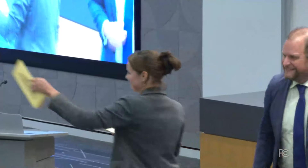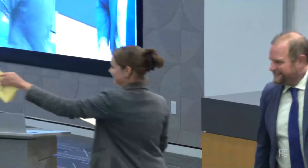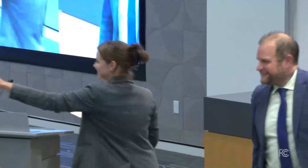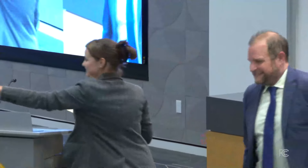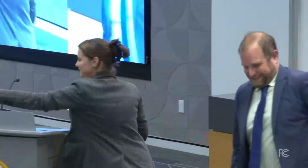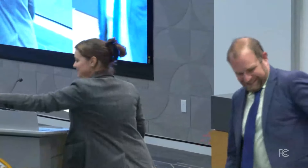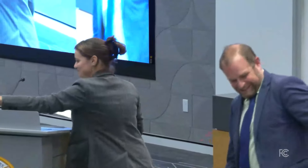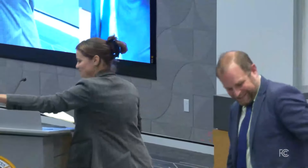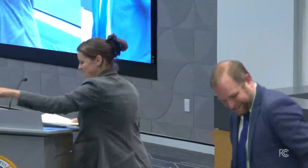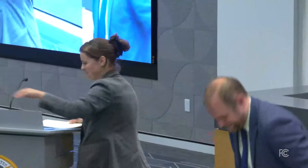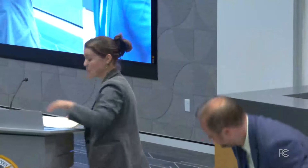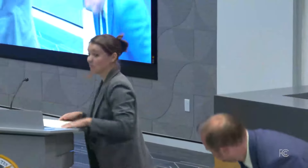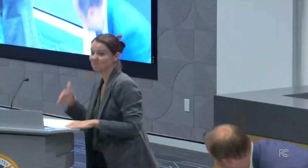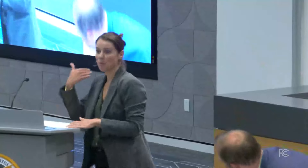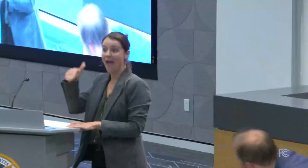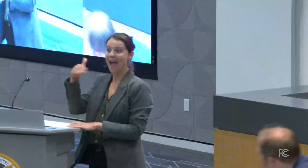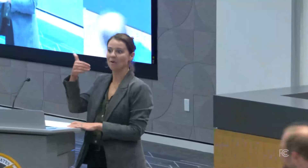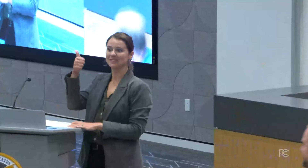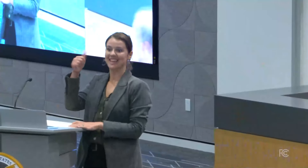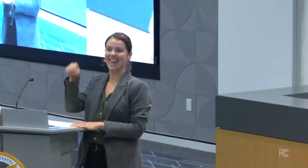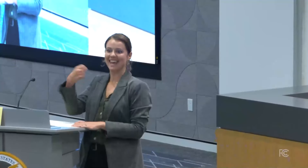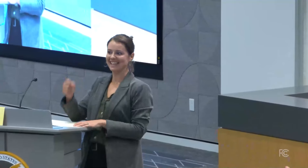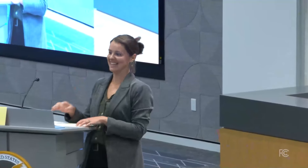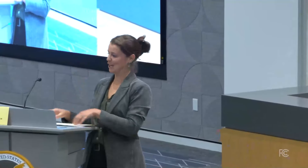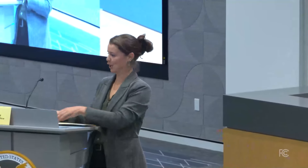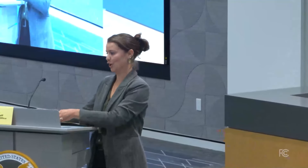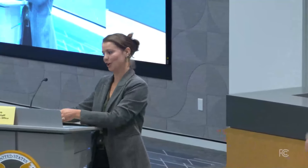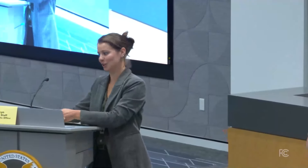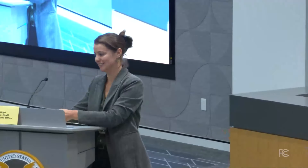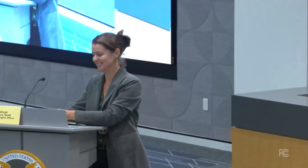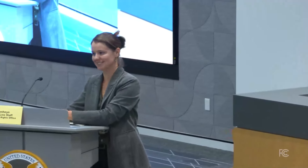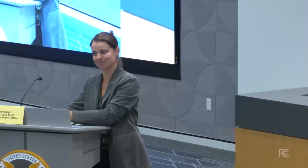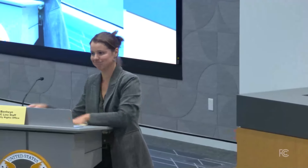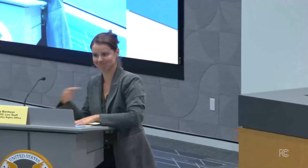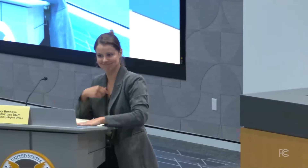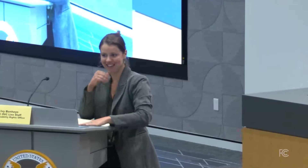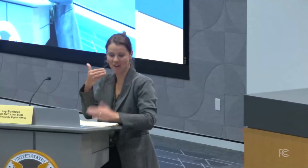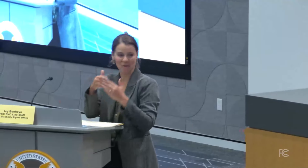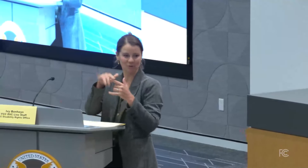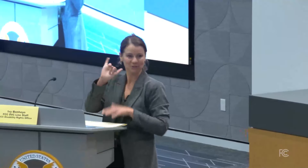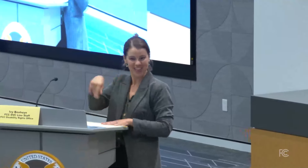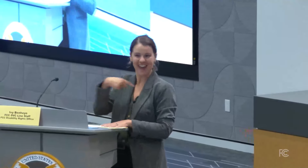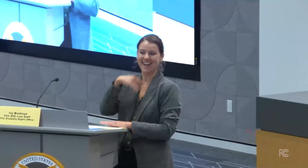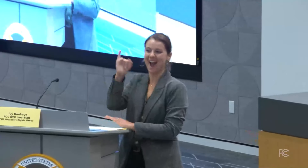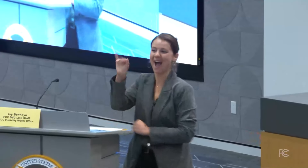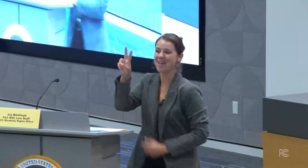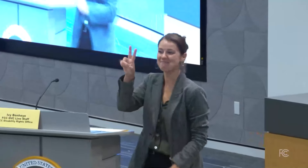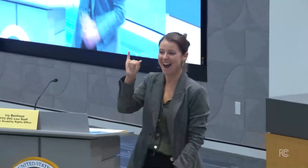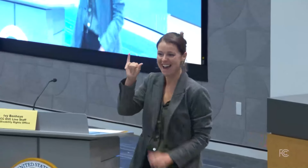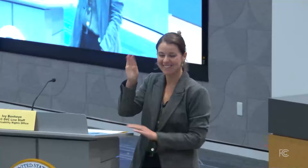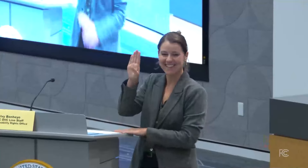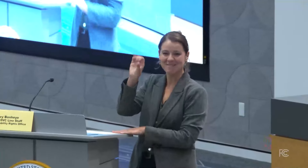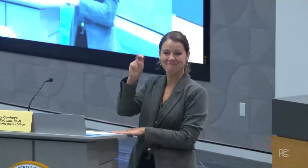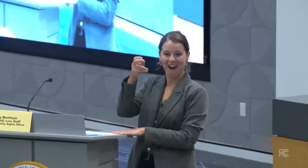AND IT'S BEEN A GREAT JOURNEY THESE LAST 10 YEARS.